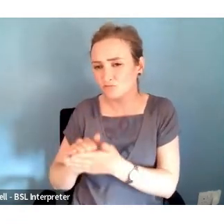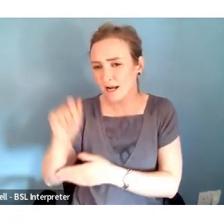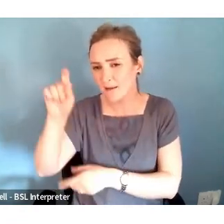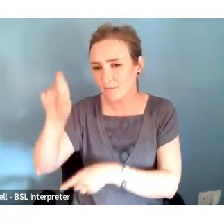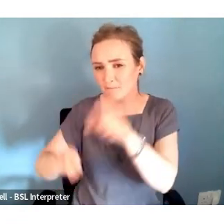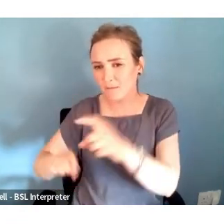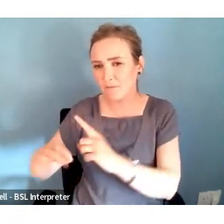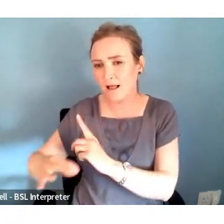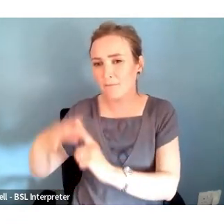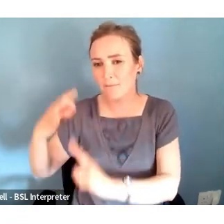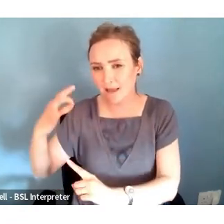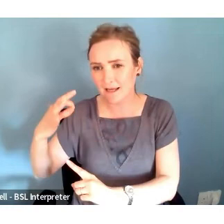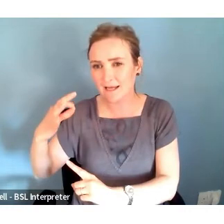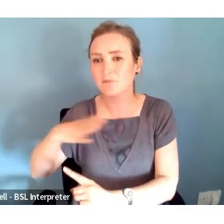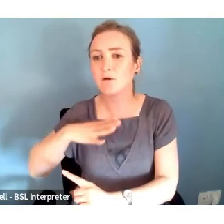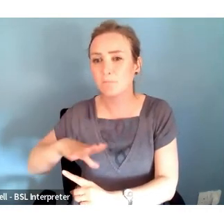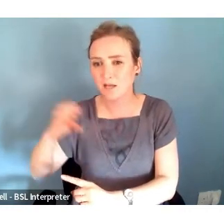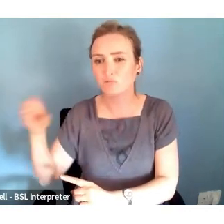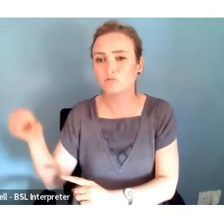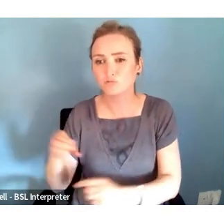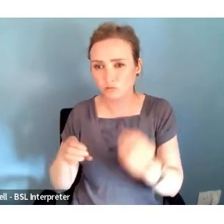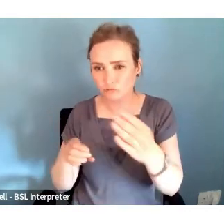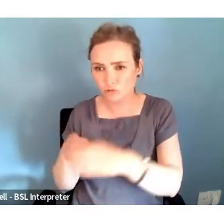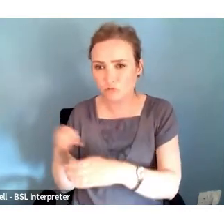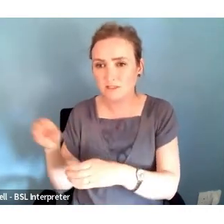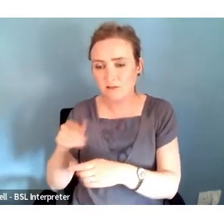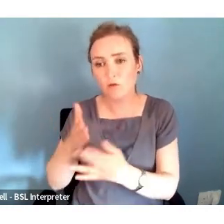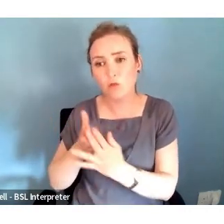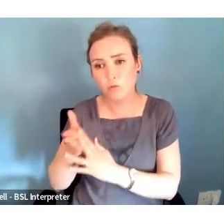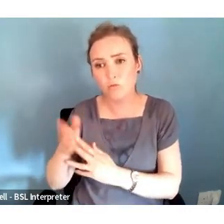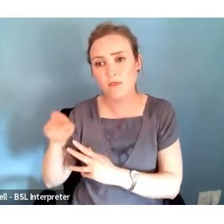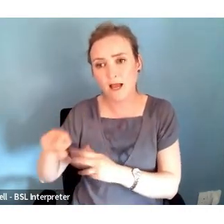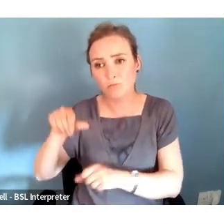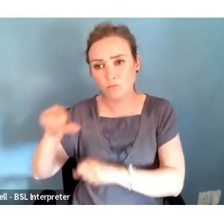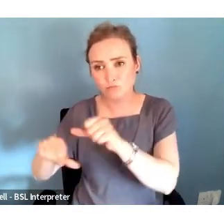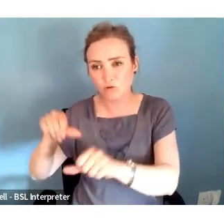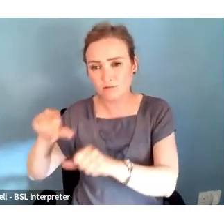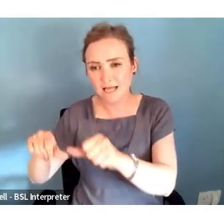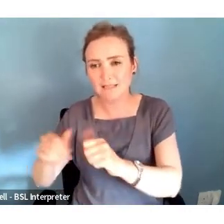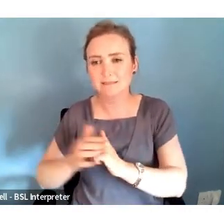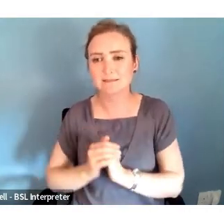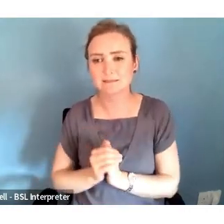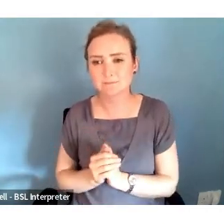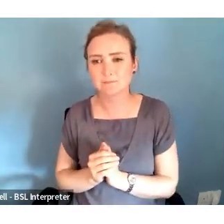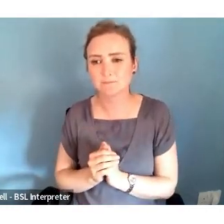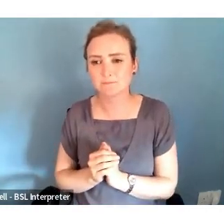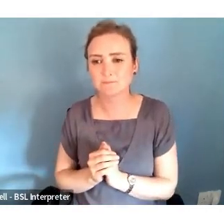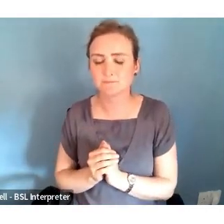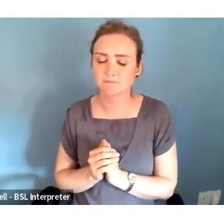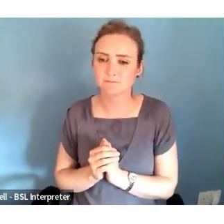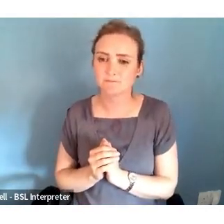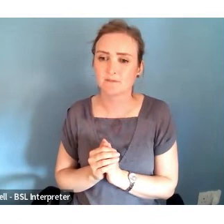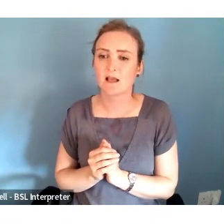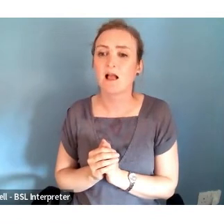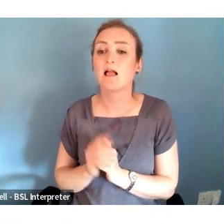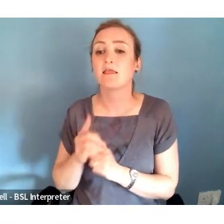processes. I think what's been really successful is that the director who oversaw that is